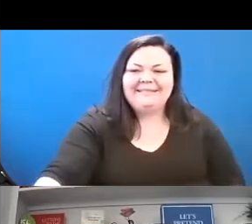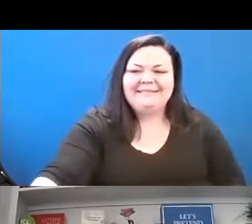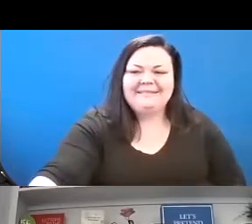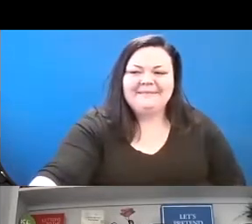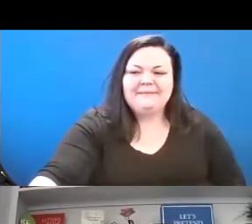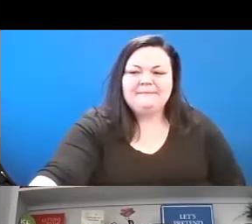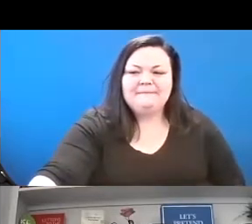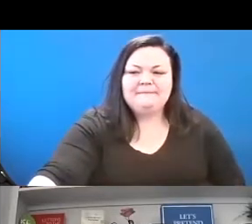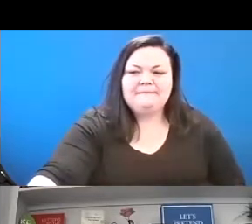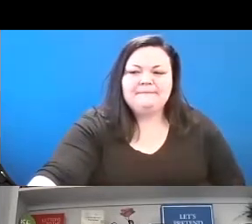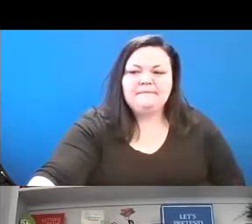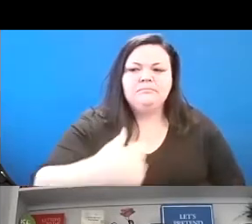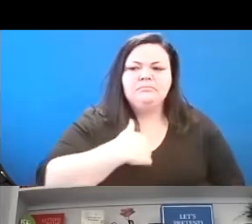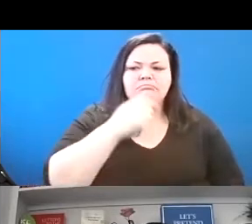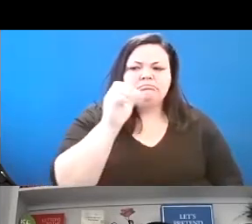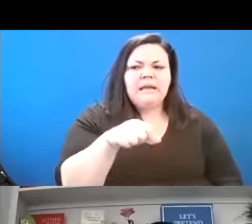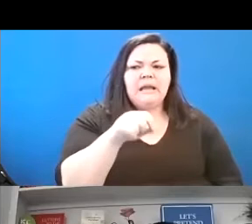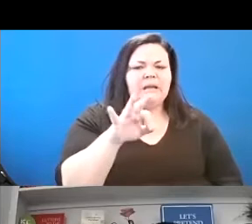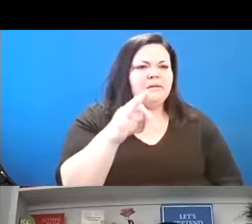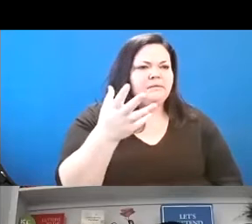i can do it if no one else wants to